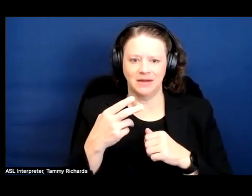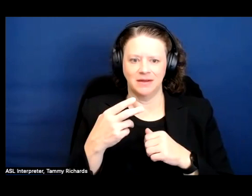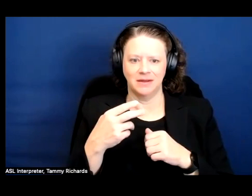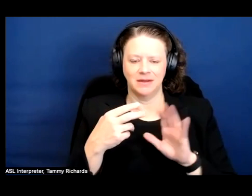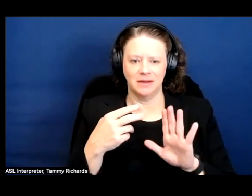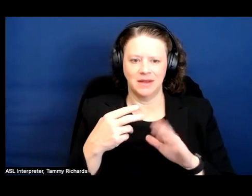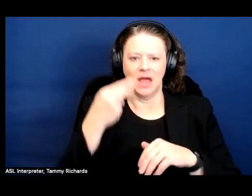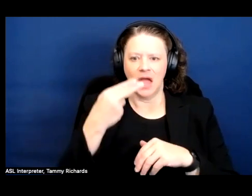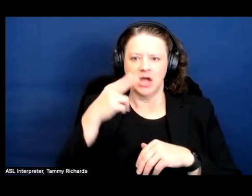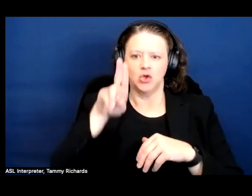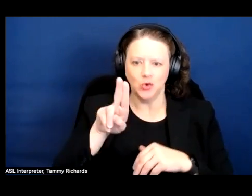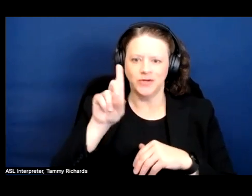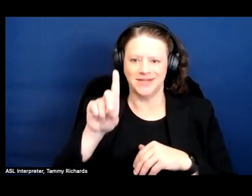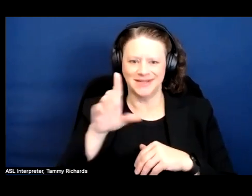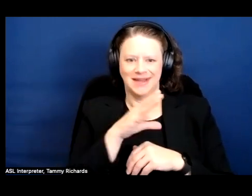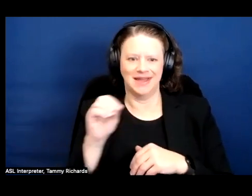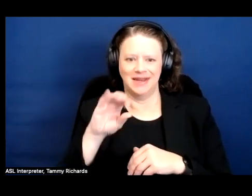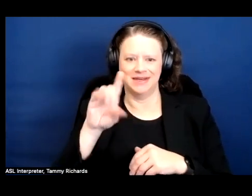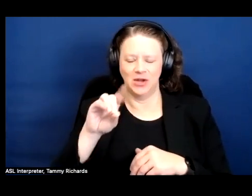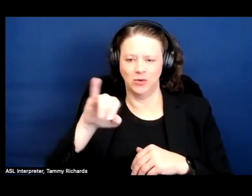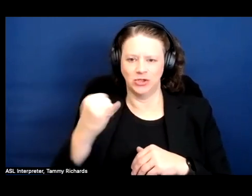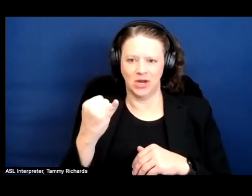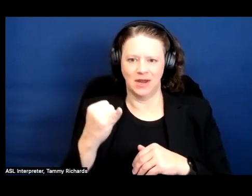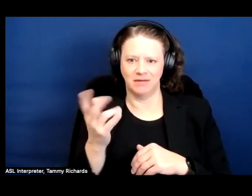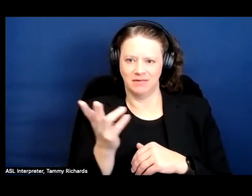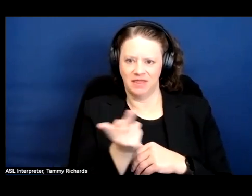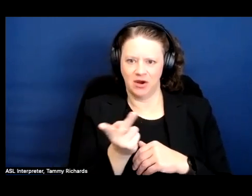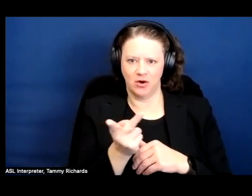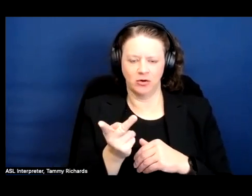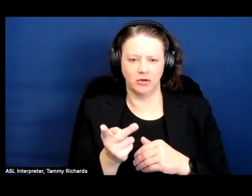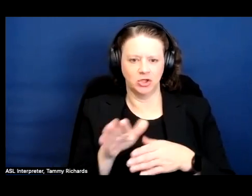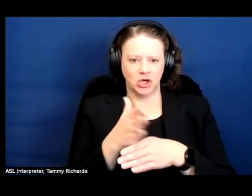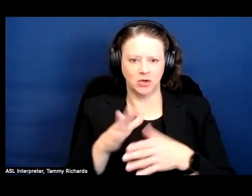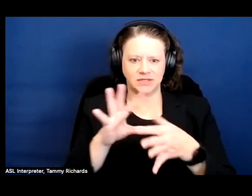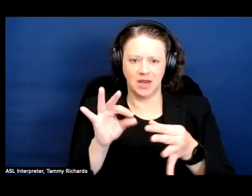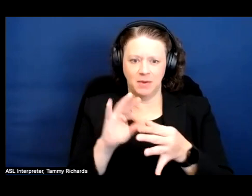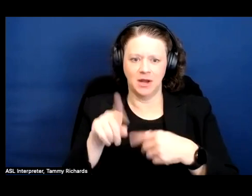whether Bernie has a basis for two support animals or assistance animals.